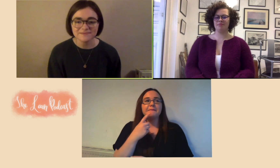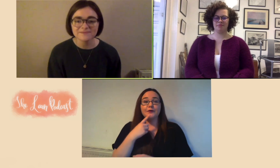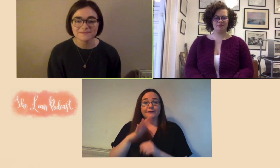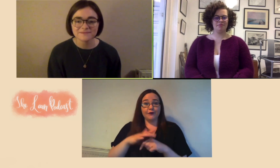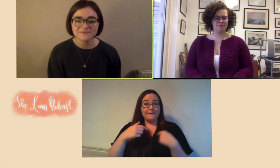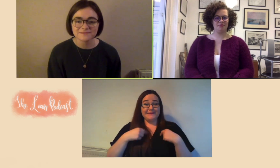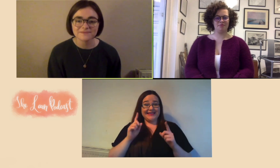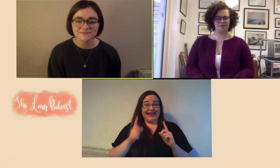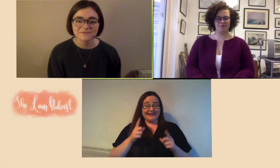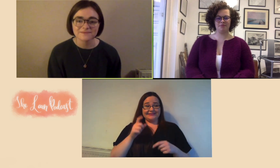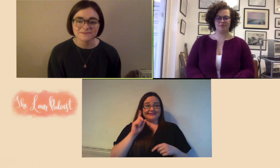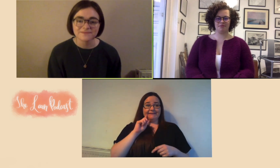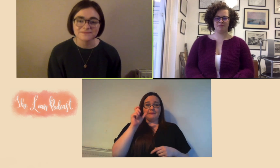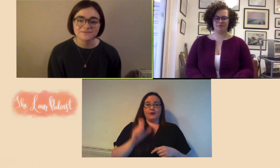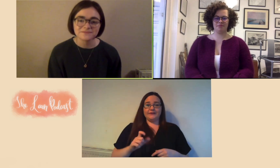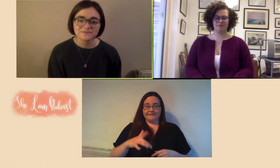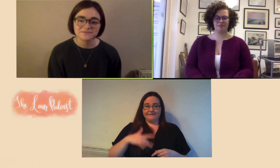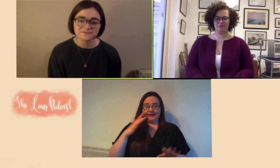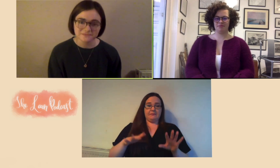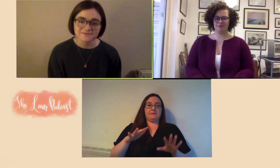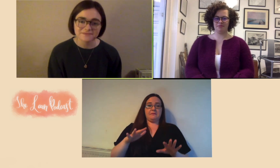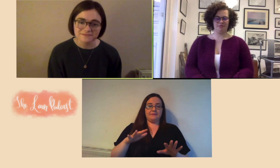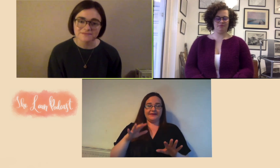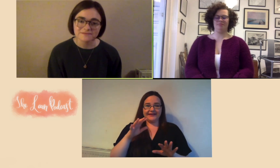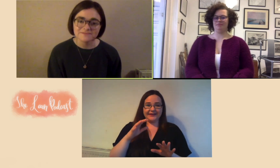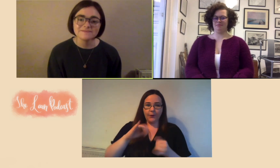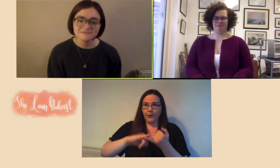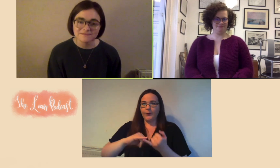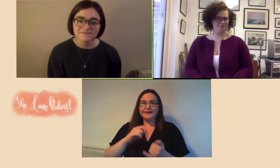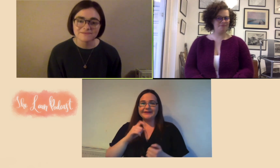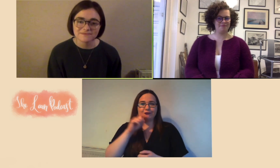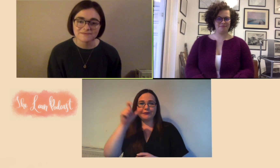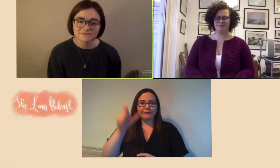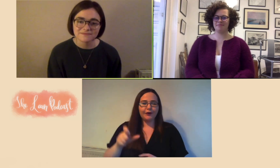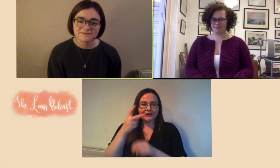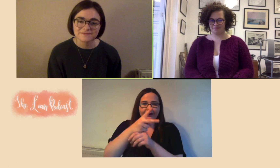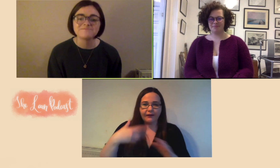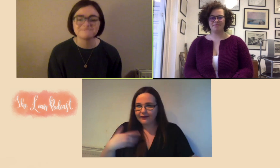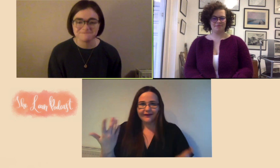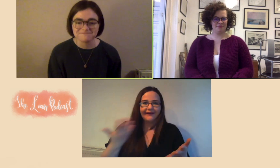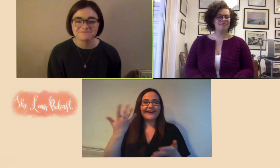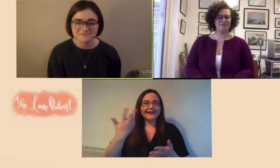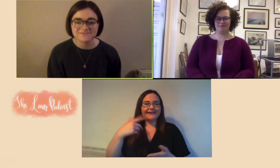I couldn't actually see their face. So I think there's two sides to that. Definitely, for an interpreter, it's much easier there